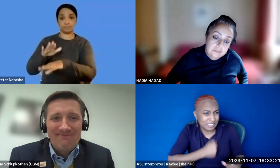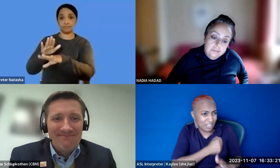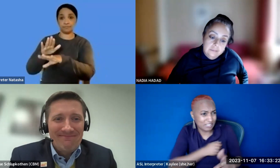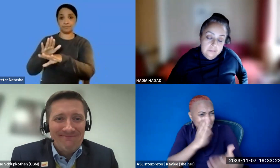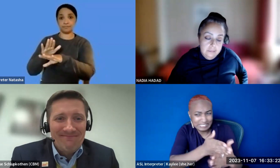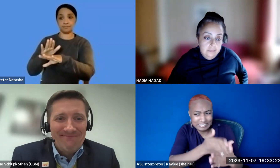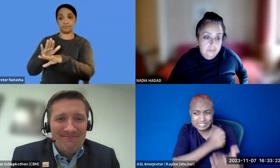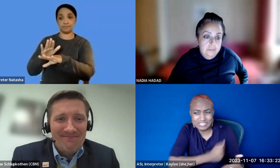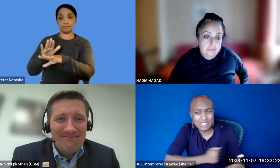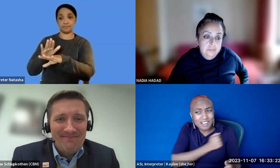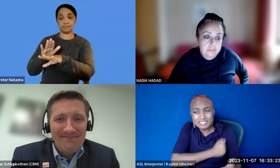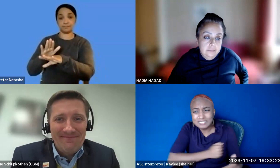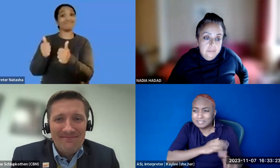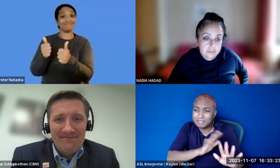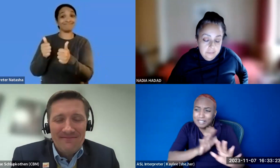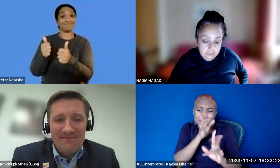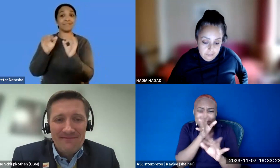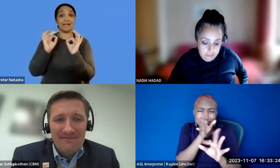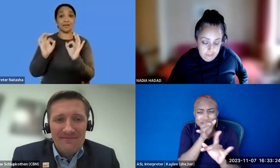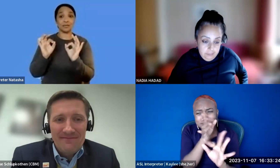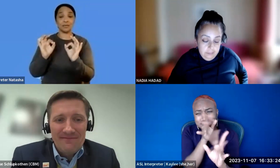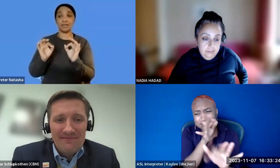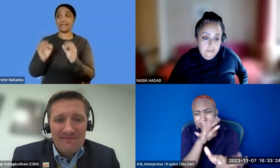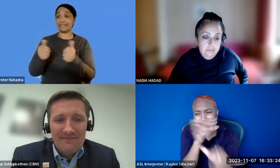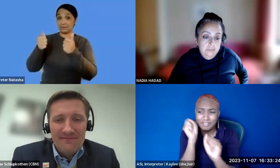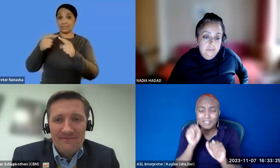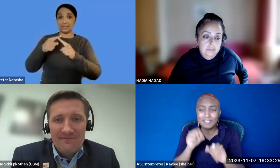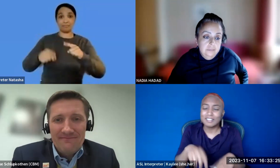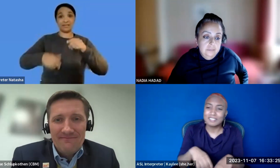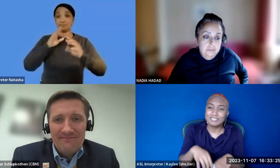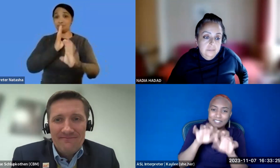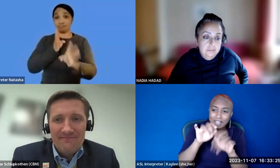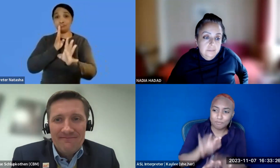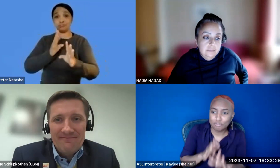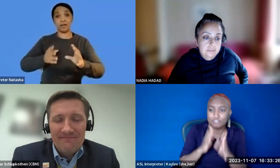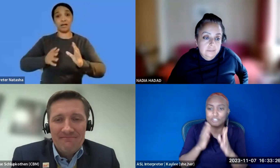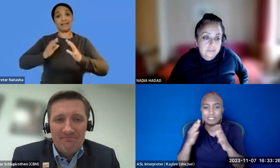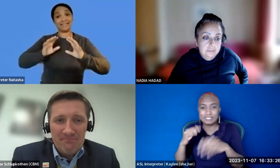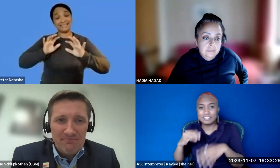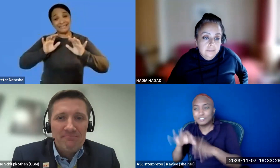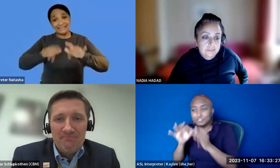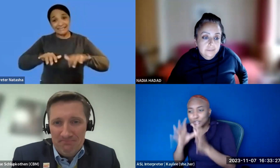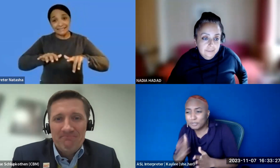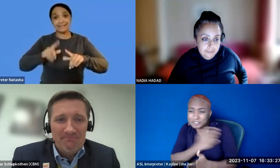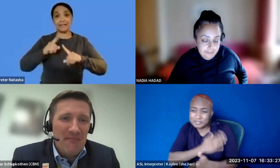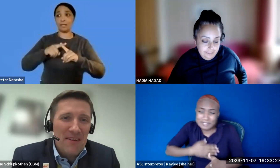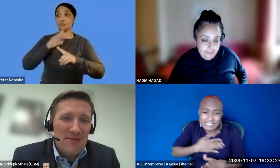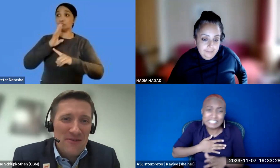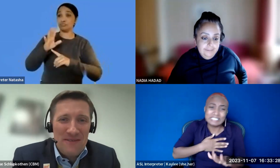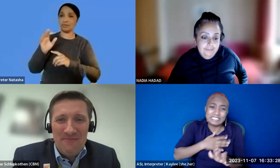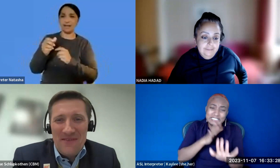but we have the captioners and sign interpreters, so if you can just slow down a bit. Thank you.